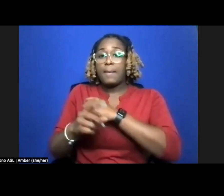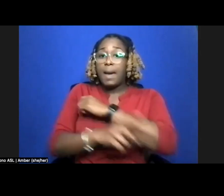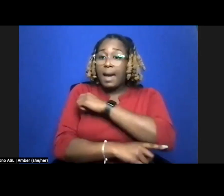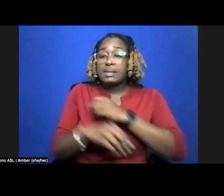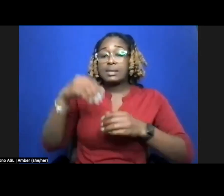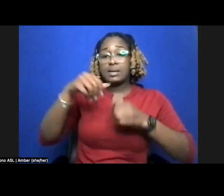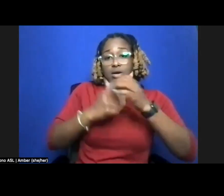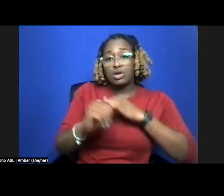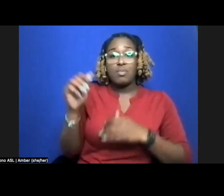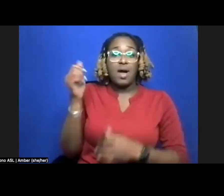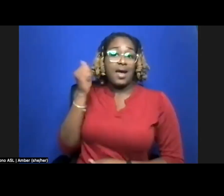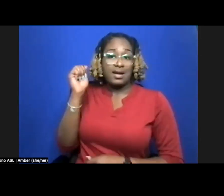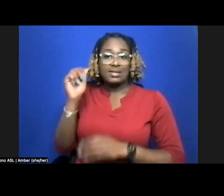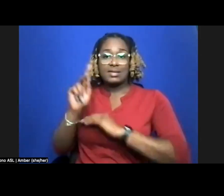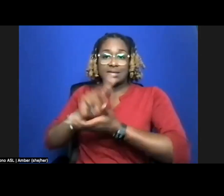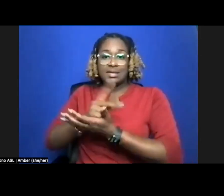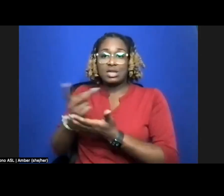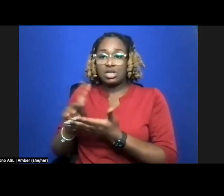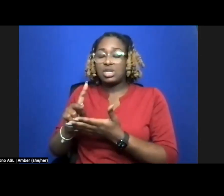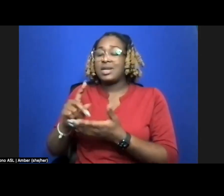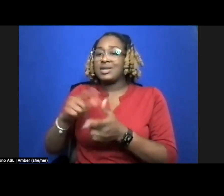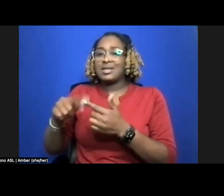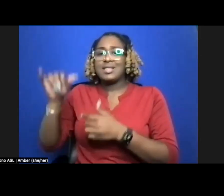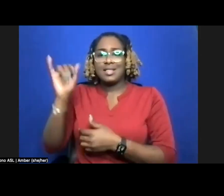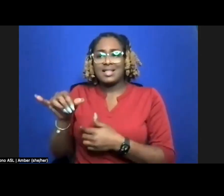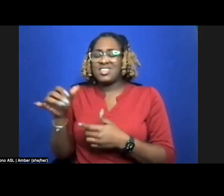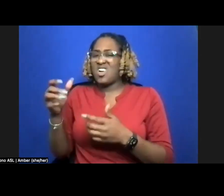cushioning for our endangered shadows. never afforded the softness